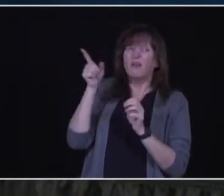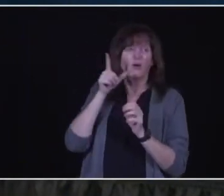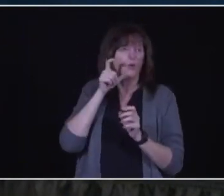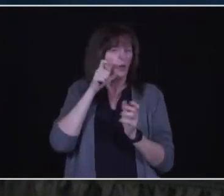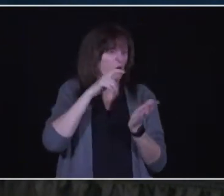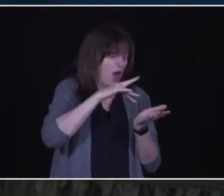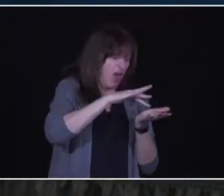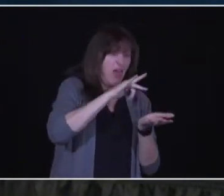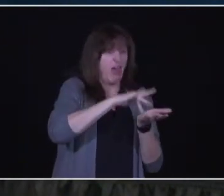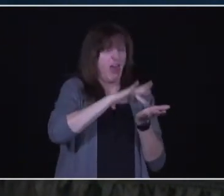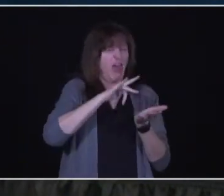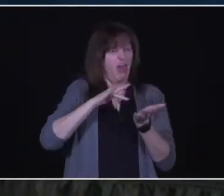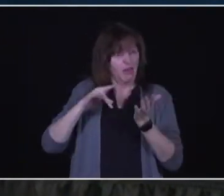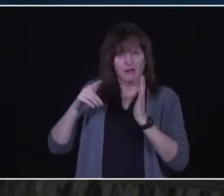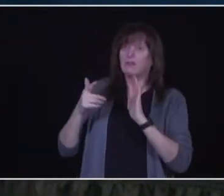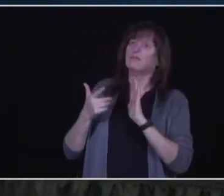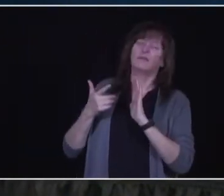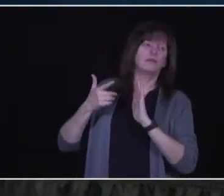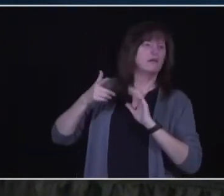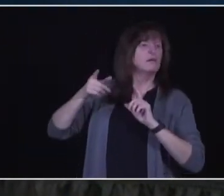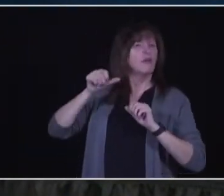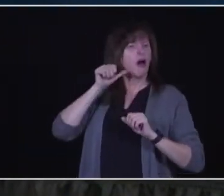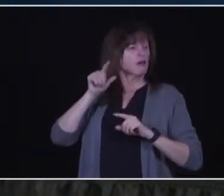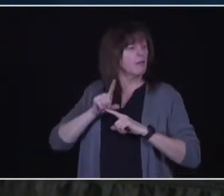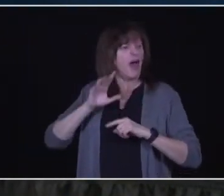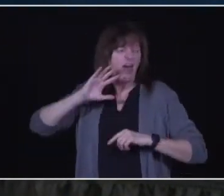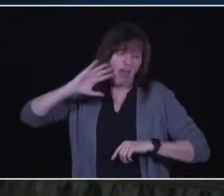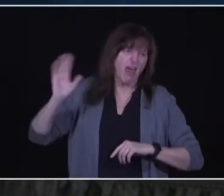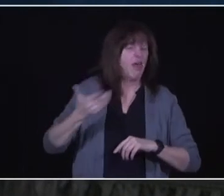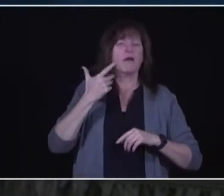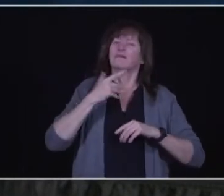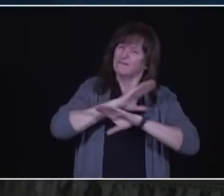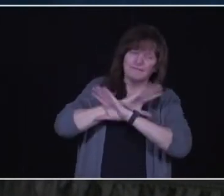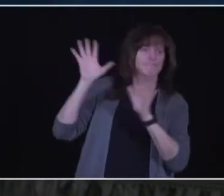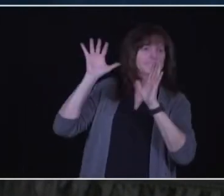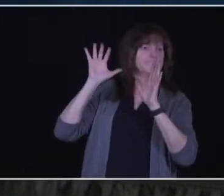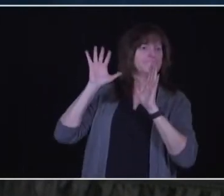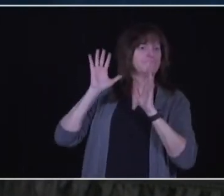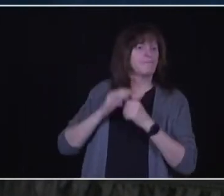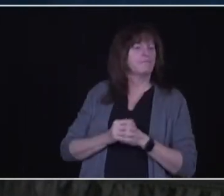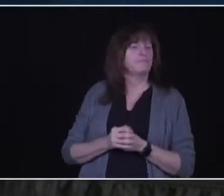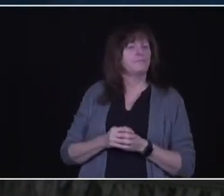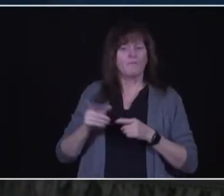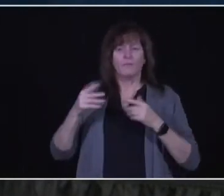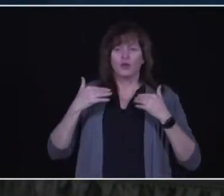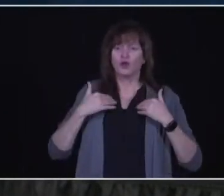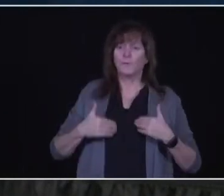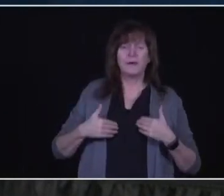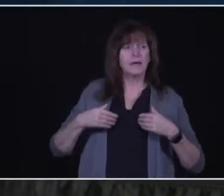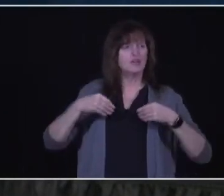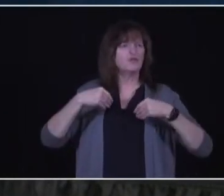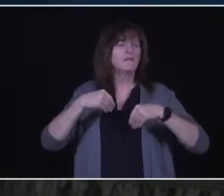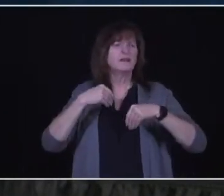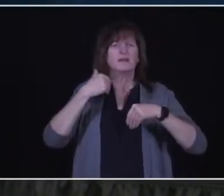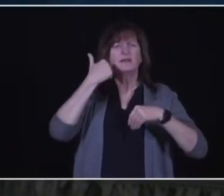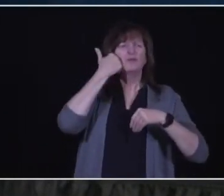To support a sustained long-term and comprehensive response to human trafficking, our proposed new combating human trafficking act